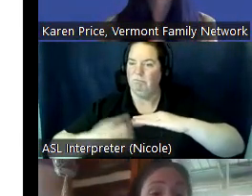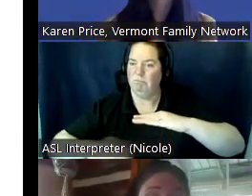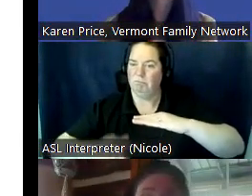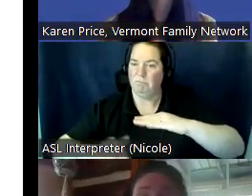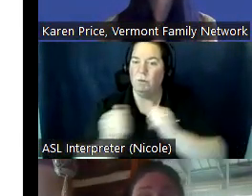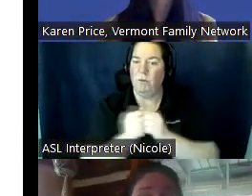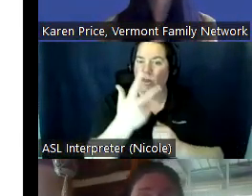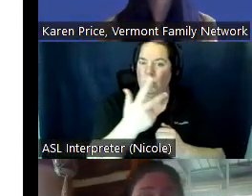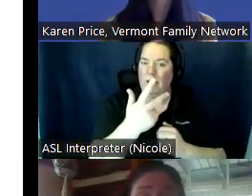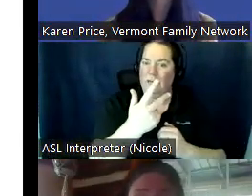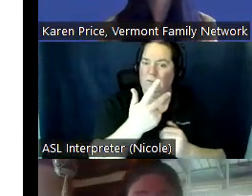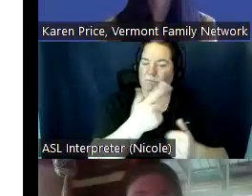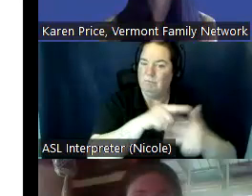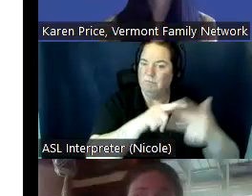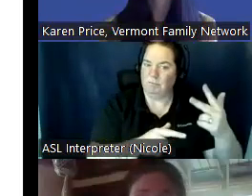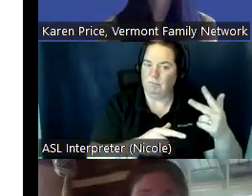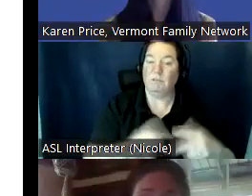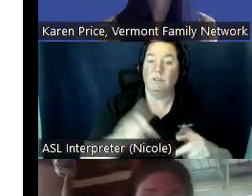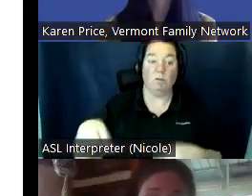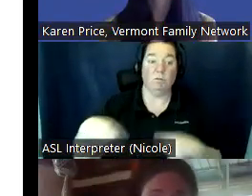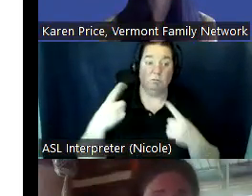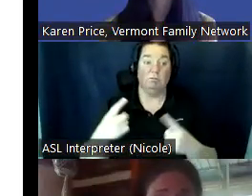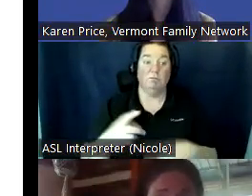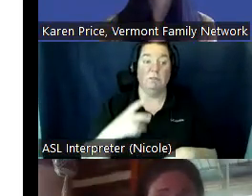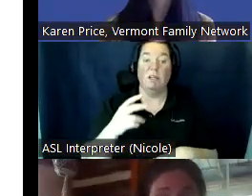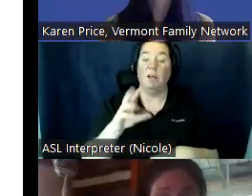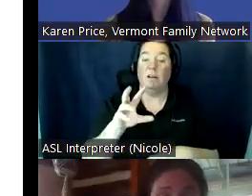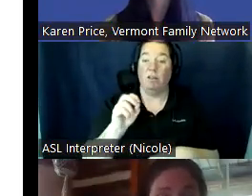For 30 years, Vermont has been the only state to operationalize adverse effect in this way.